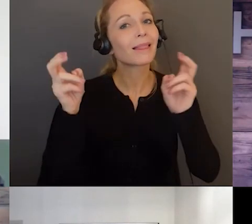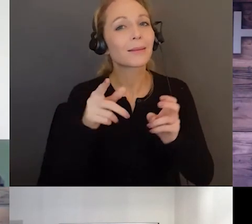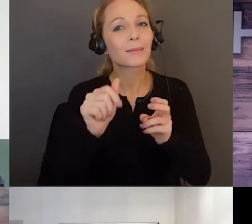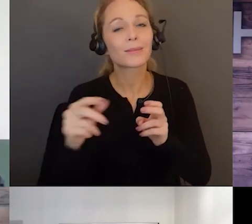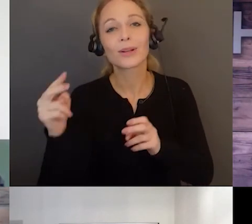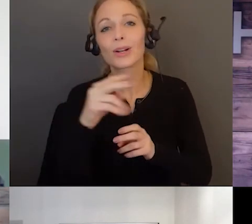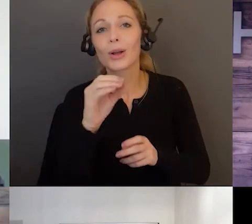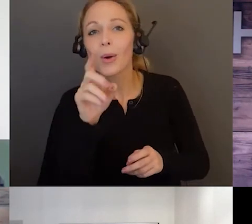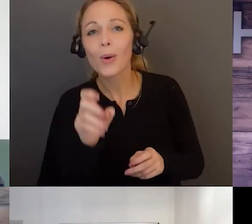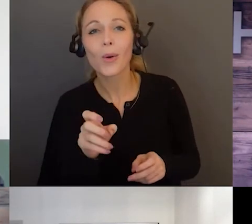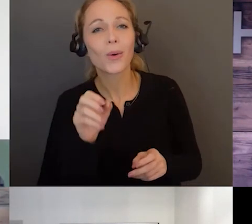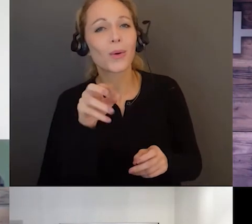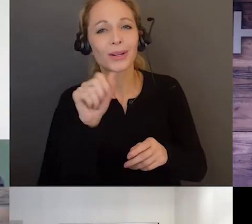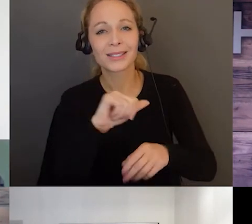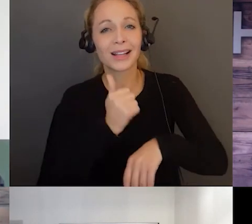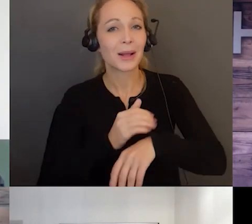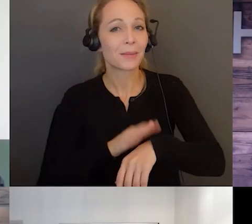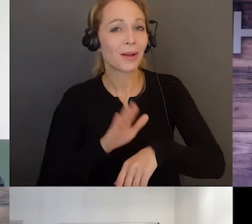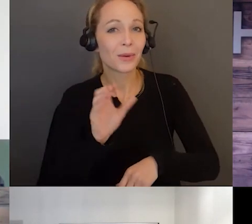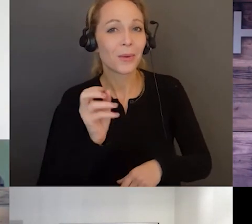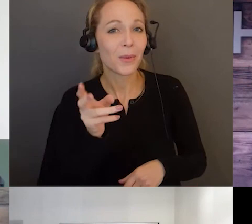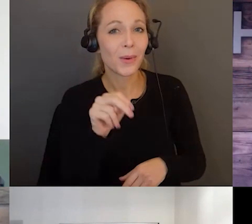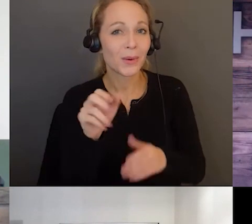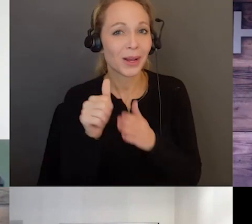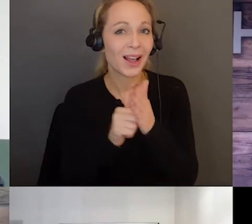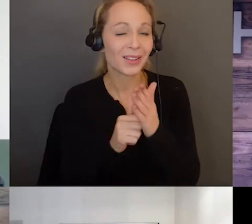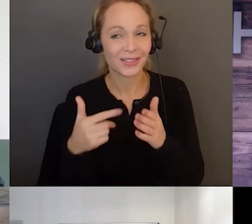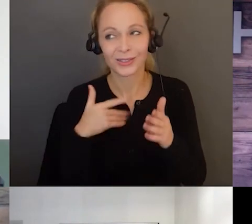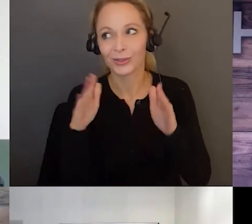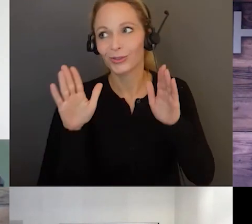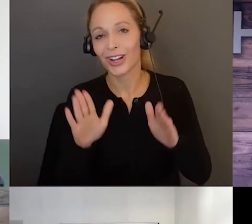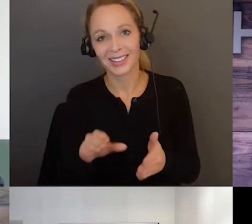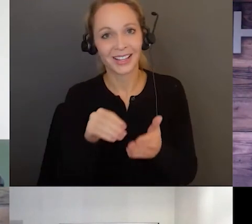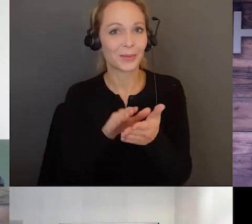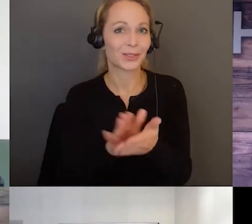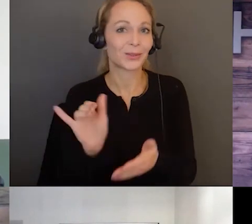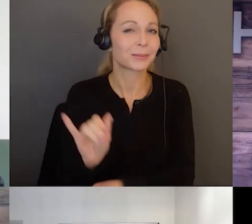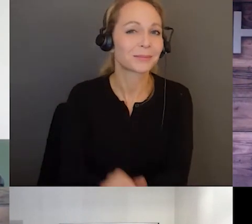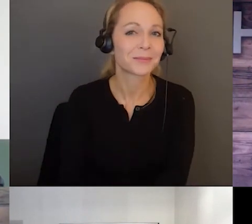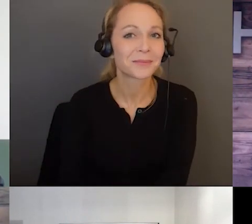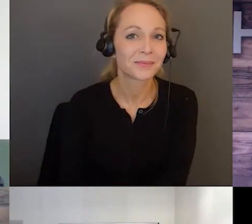AT THE CODE OR SET IT UP IN YOUR OWN ACCOUNT AND THERE'S SOME GREAT DOCUMENTATION AS WELL ON THE